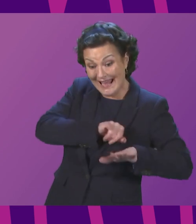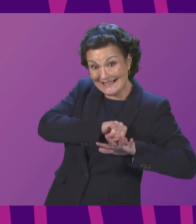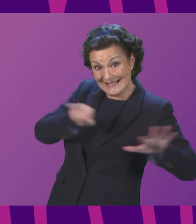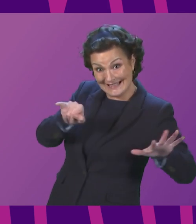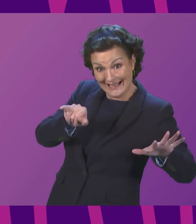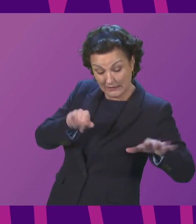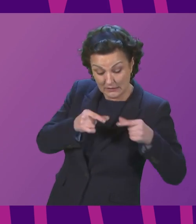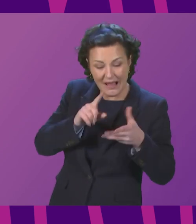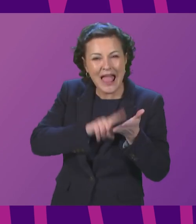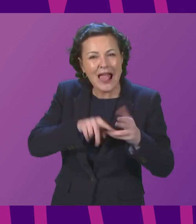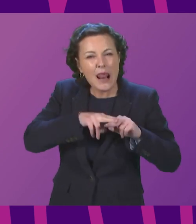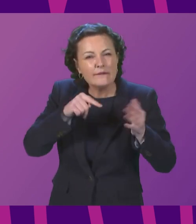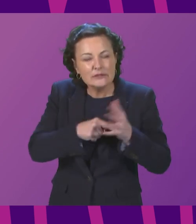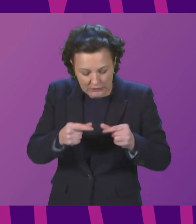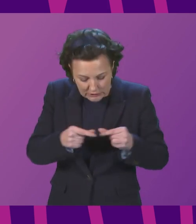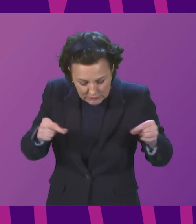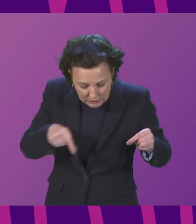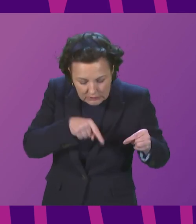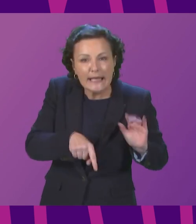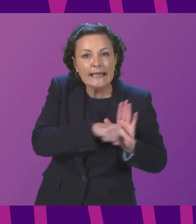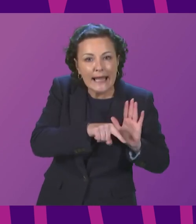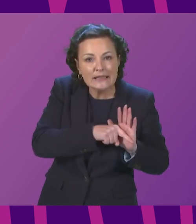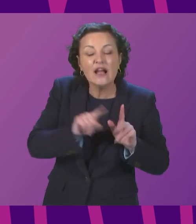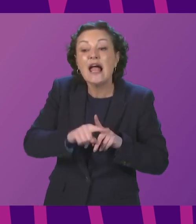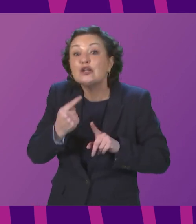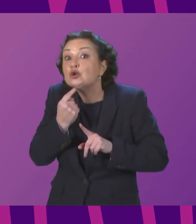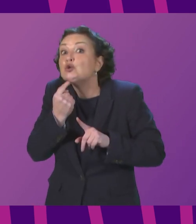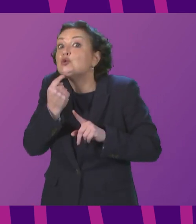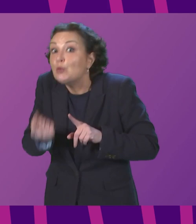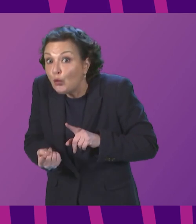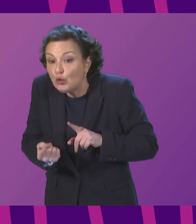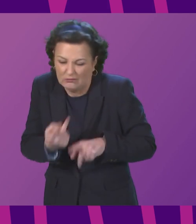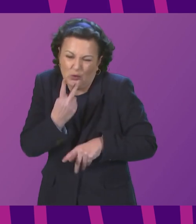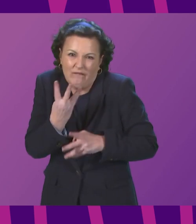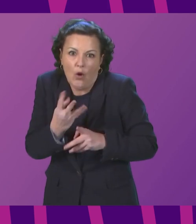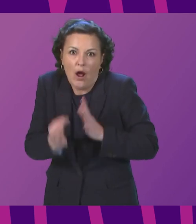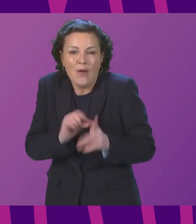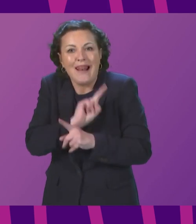than day 6 after testing positive and another at least 24 hours after that.